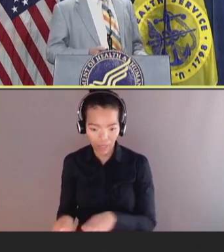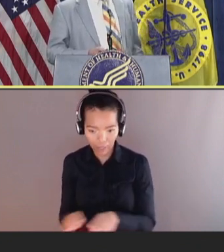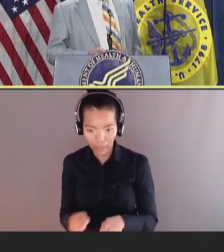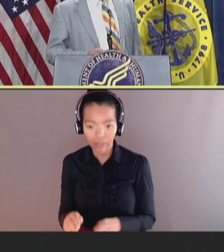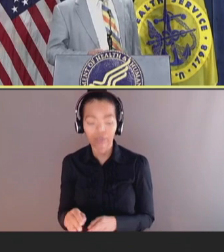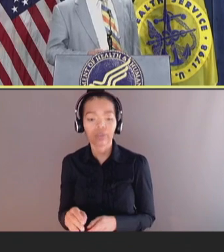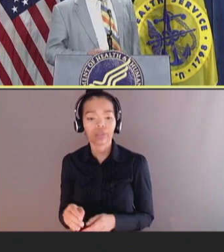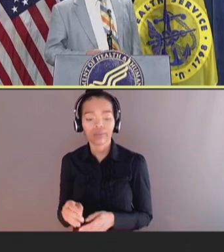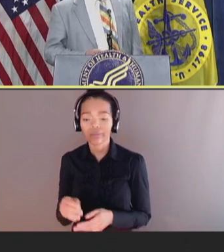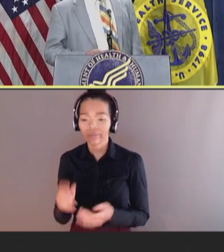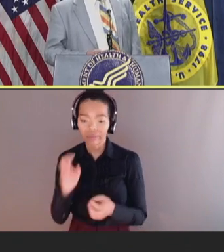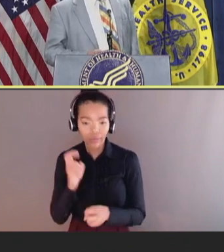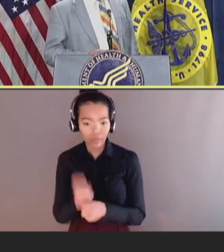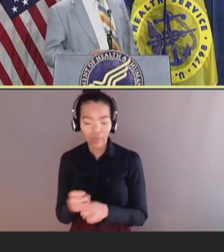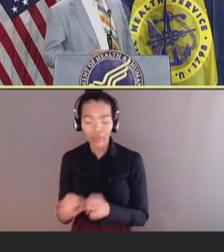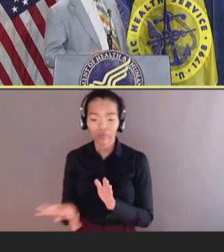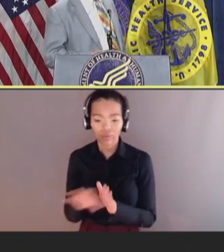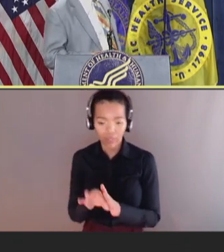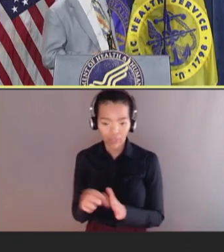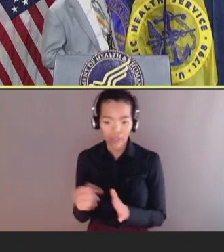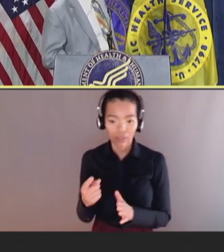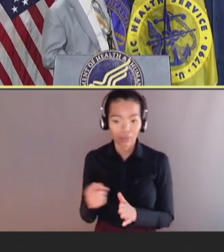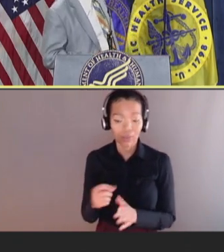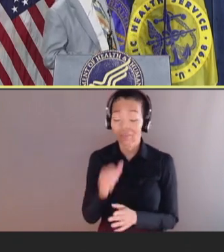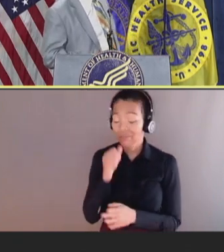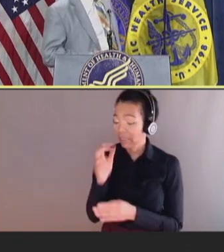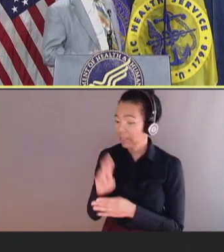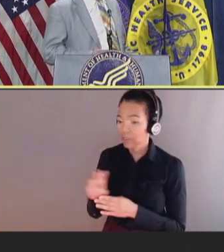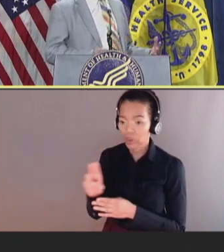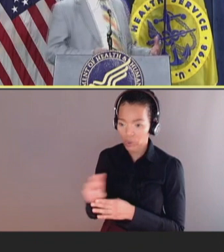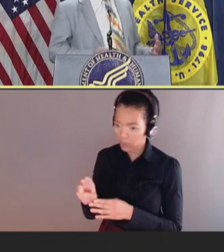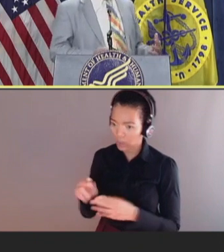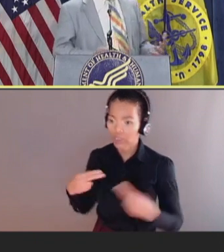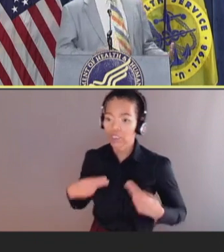for example, in non-human primates. And it's coming from the pathogen,